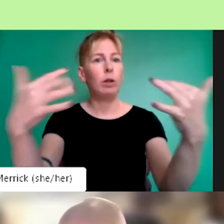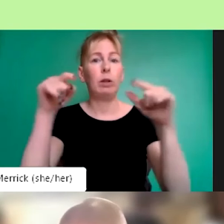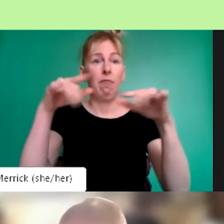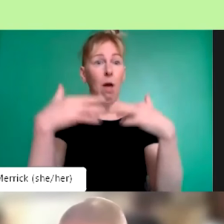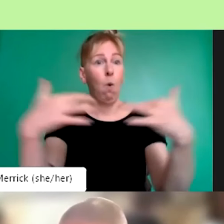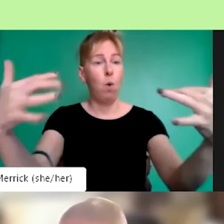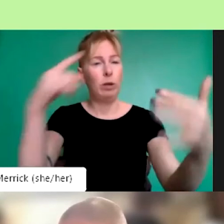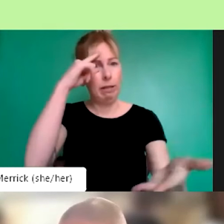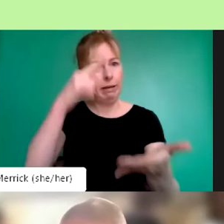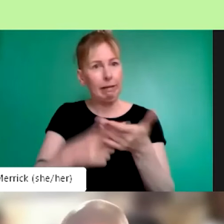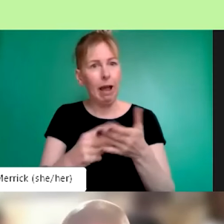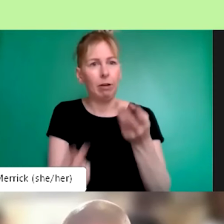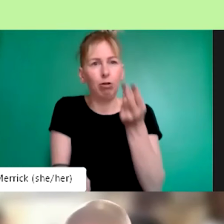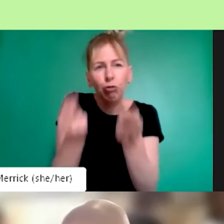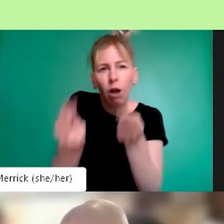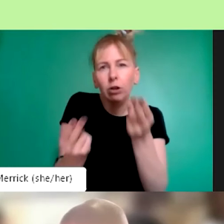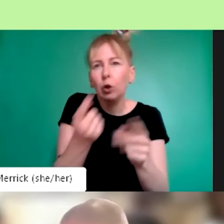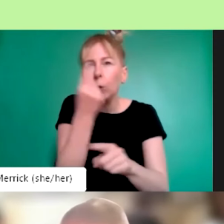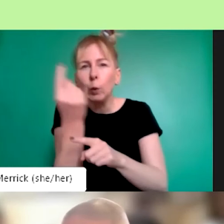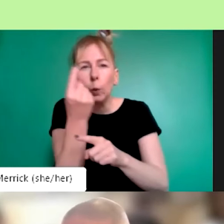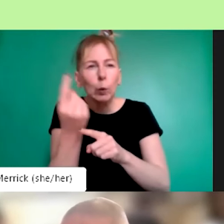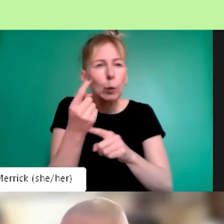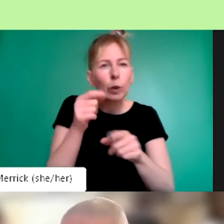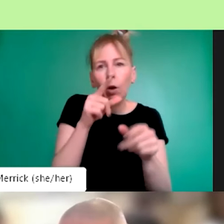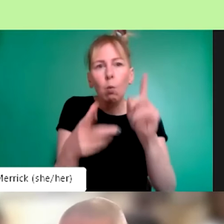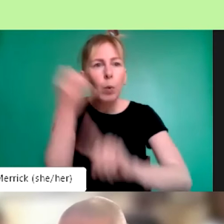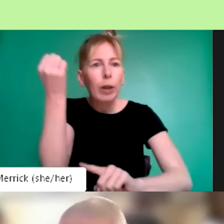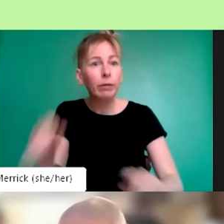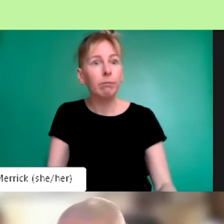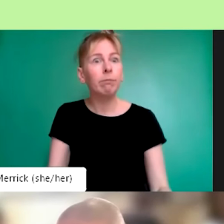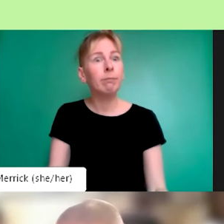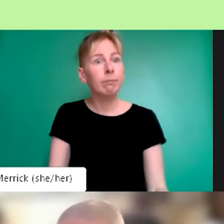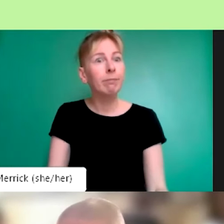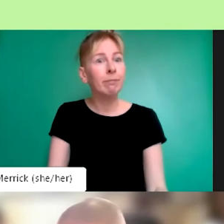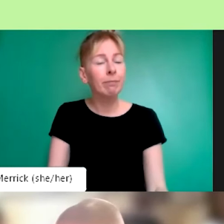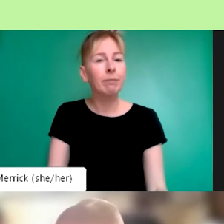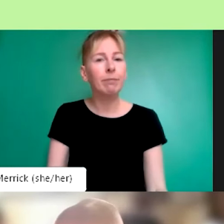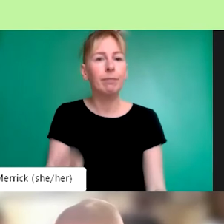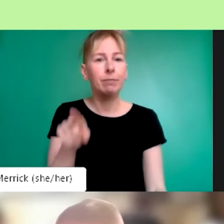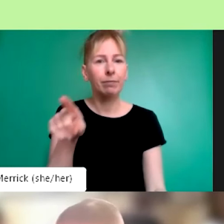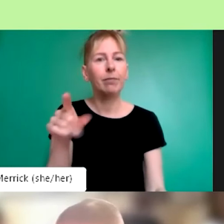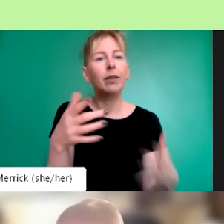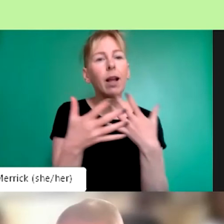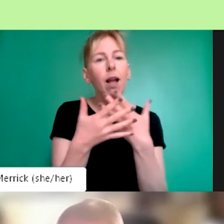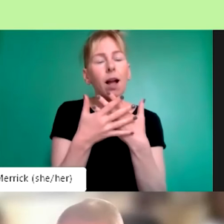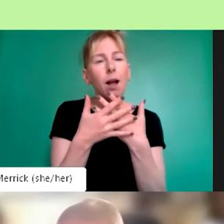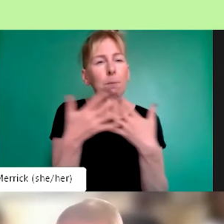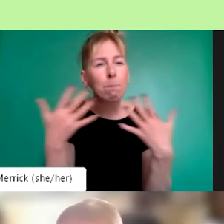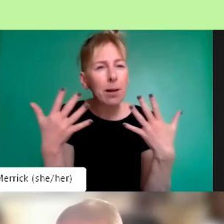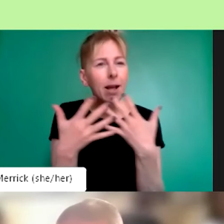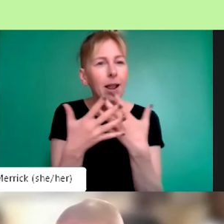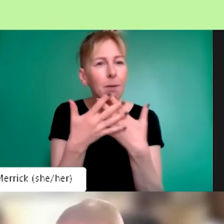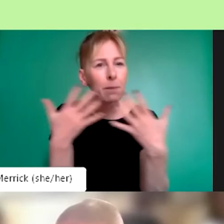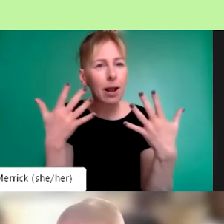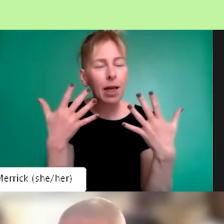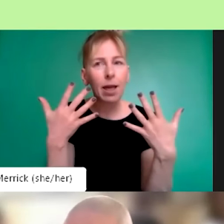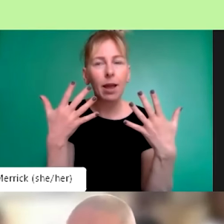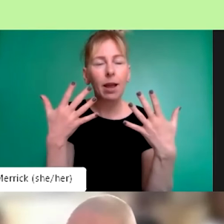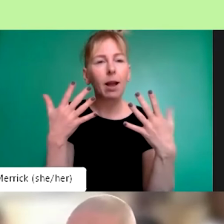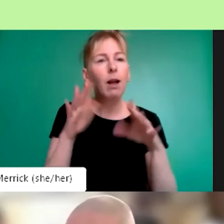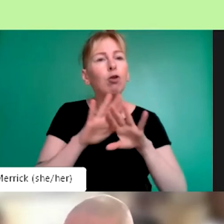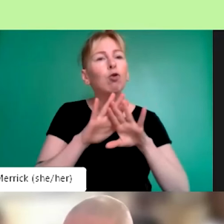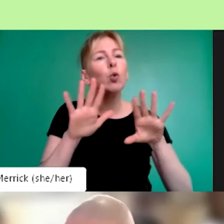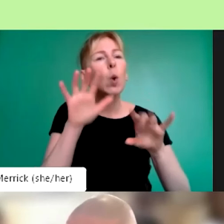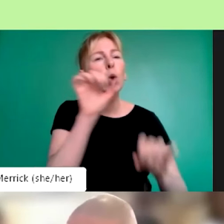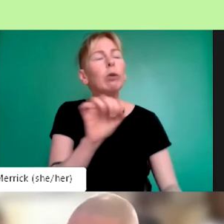wins the conflict. And many, many non-European societies, not many, but there is